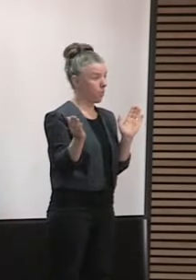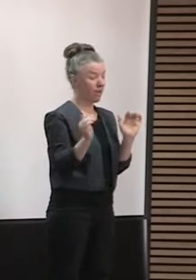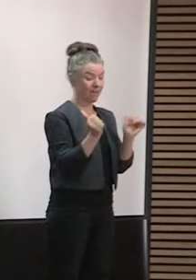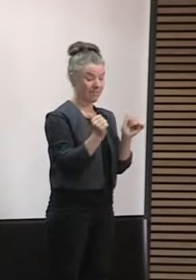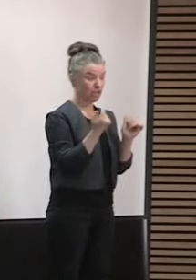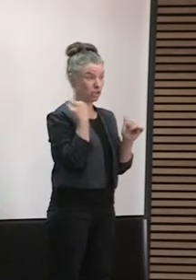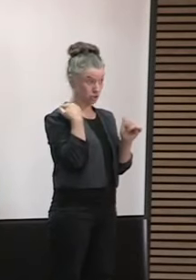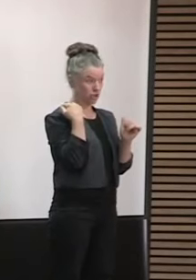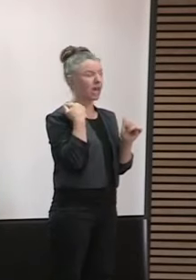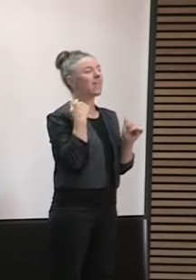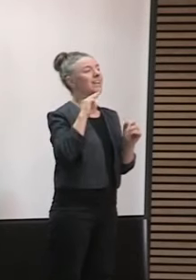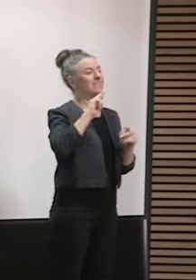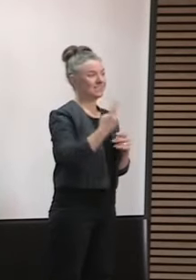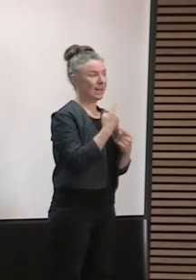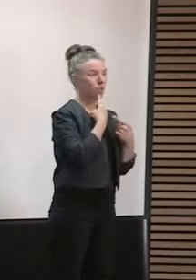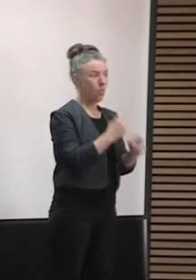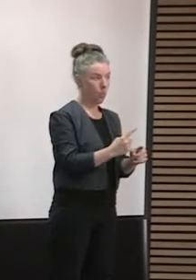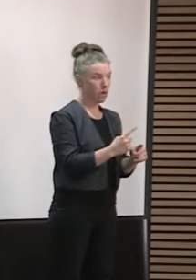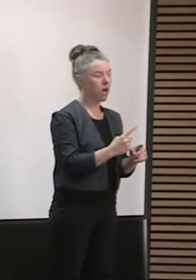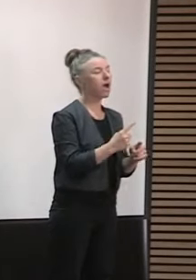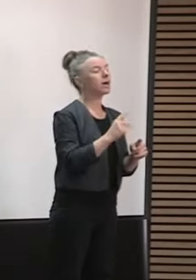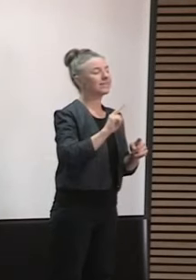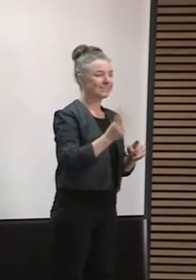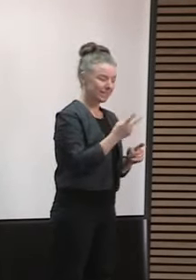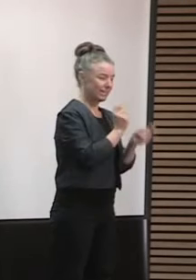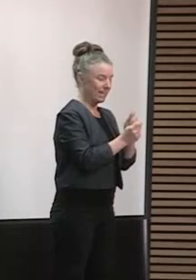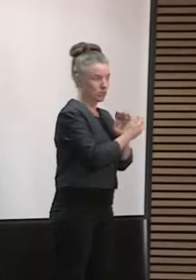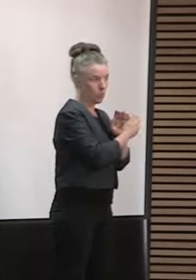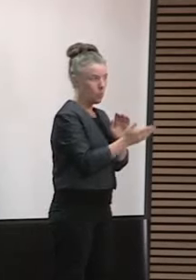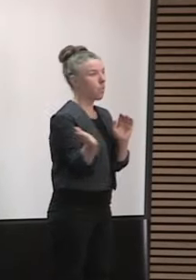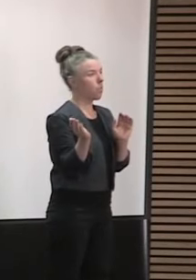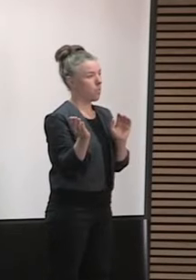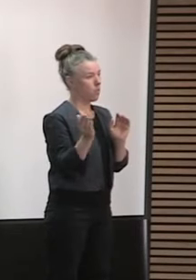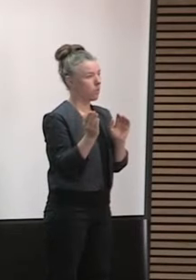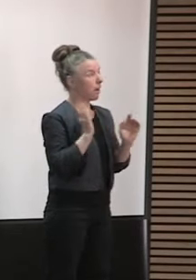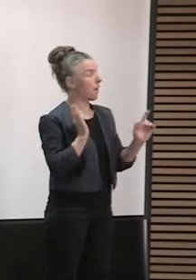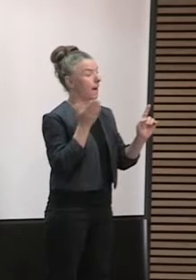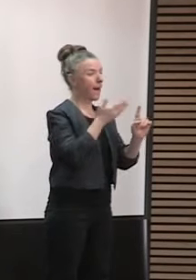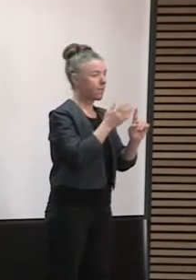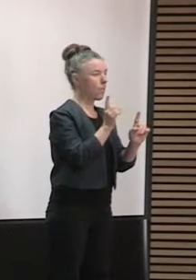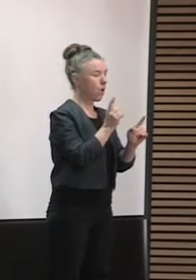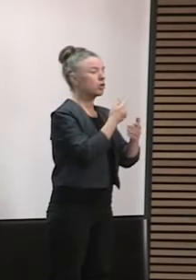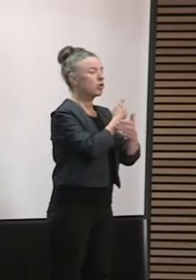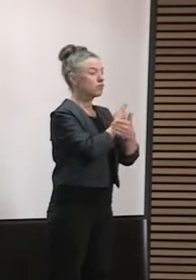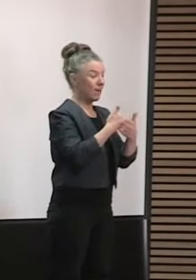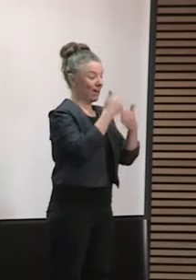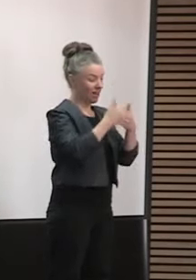It's a virus at the end of the day. And we continue to learn and we continue to do